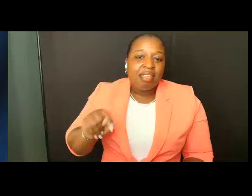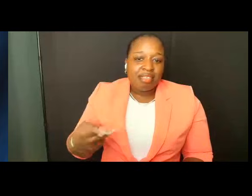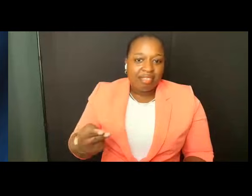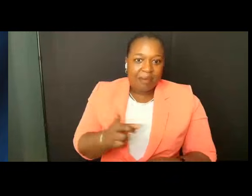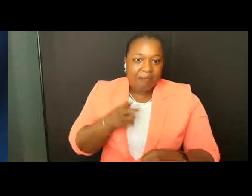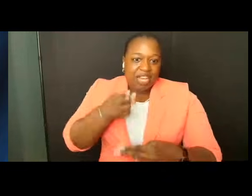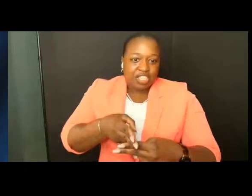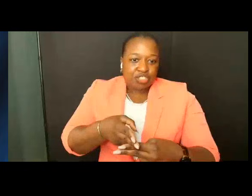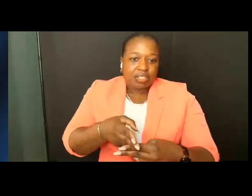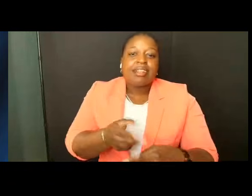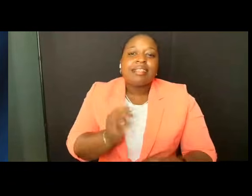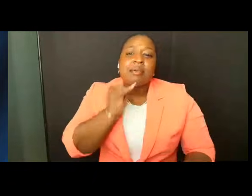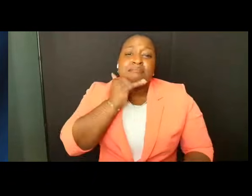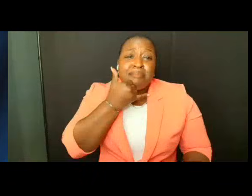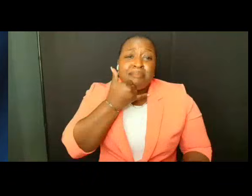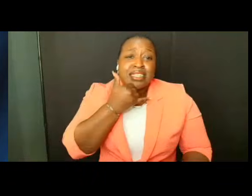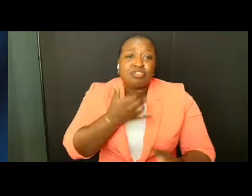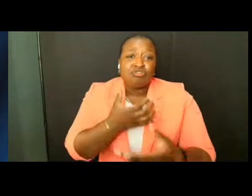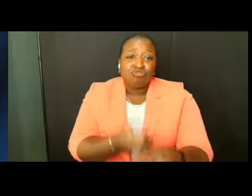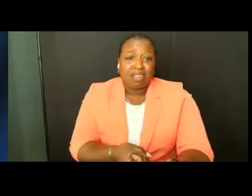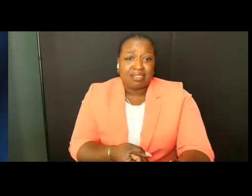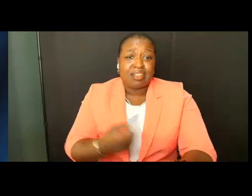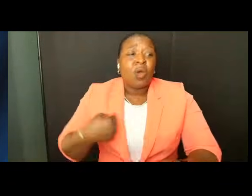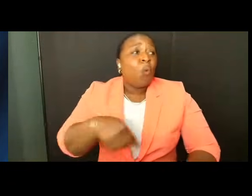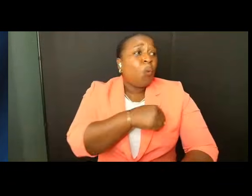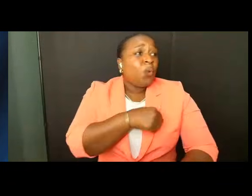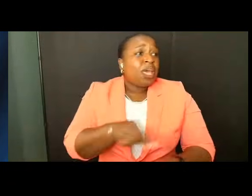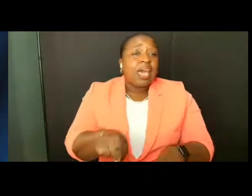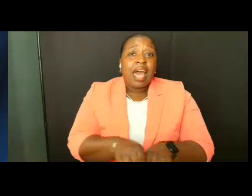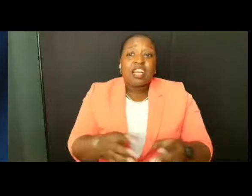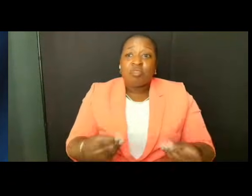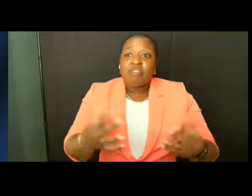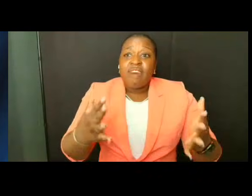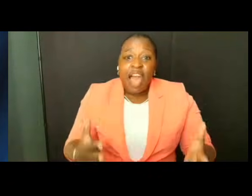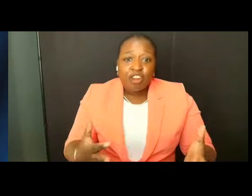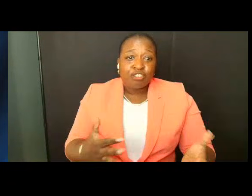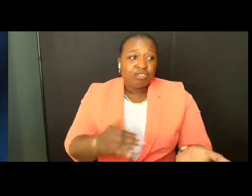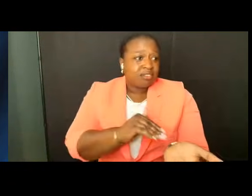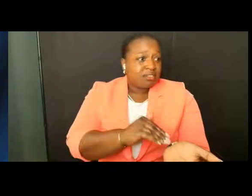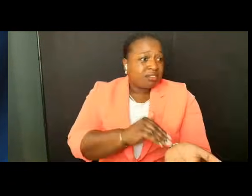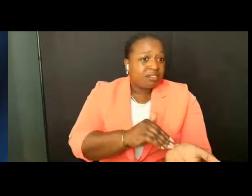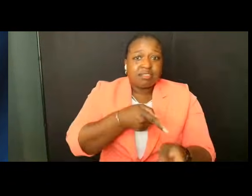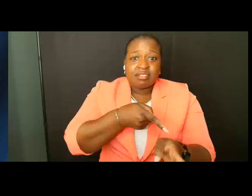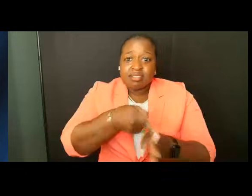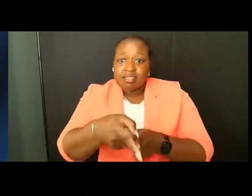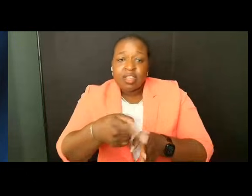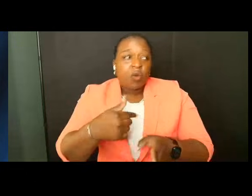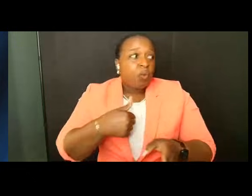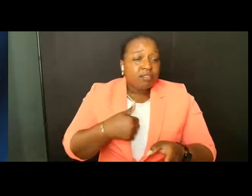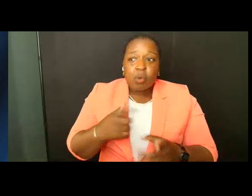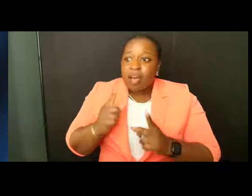have a lot to do to have conversations with ourselves and between ourselves on how to